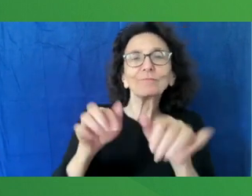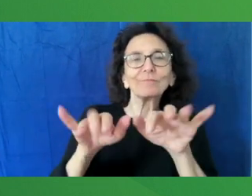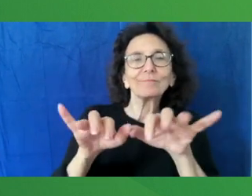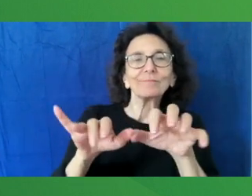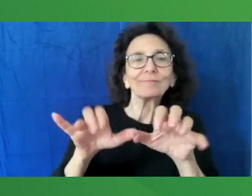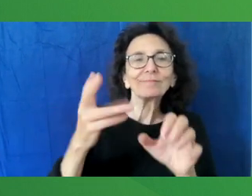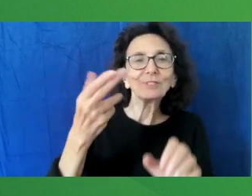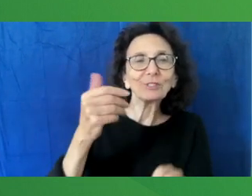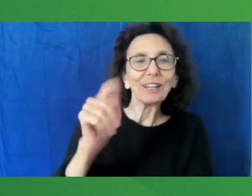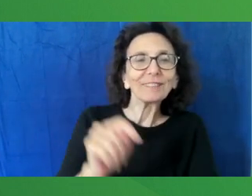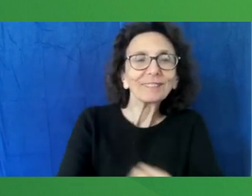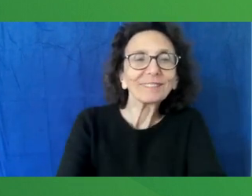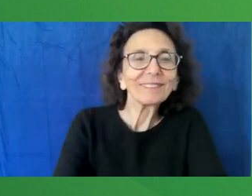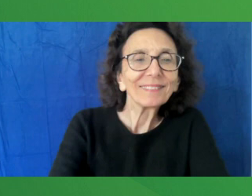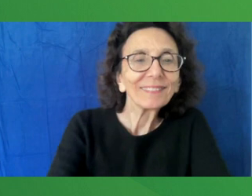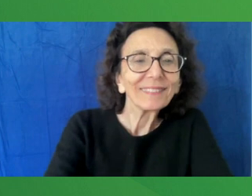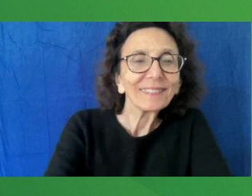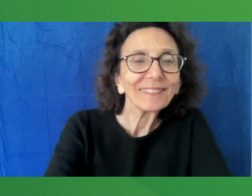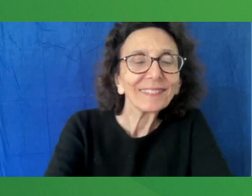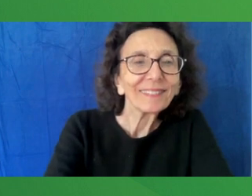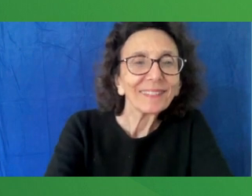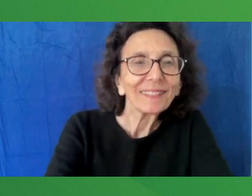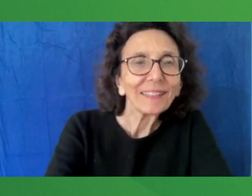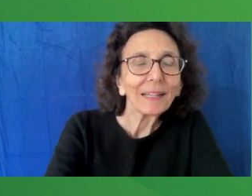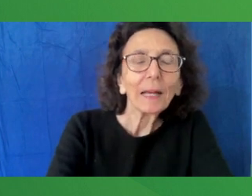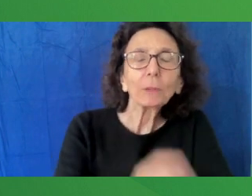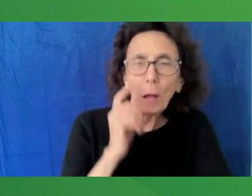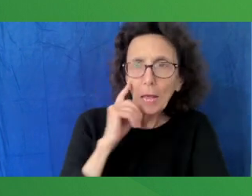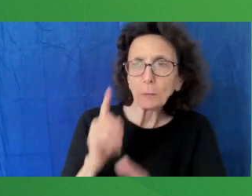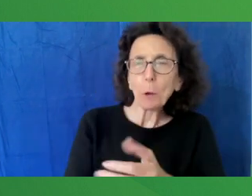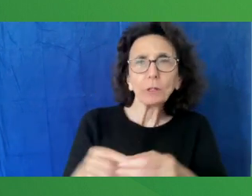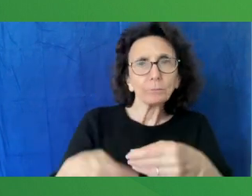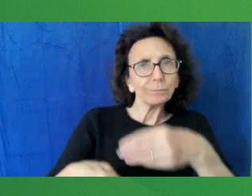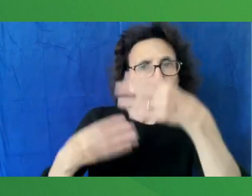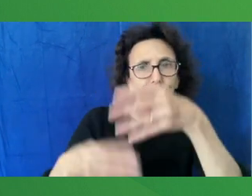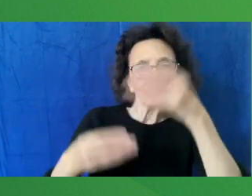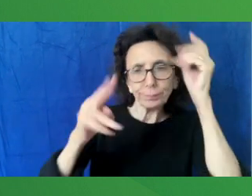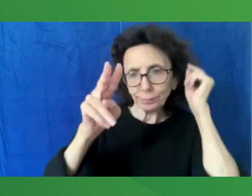OK, So I'm seeing some ideas.